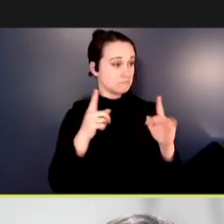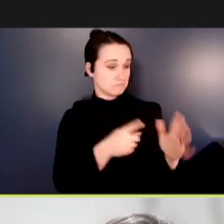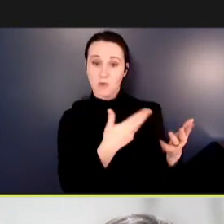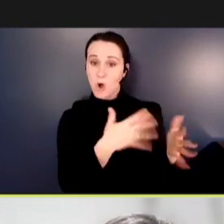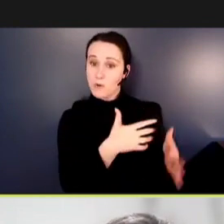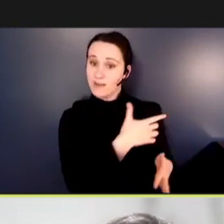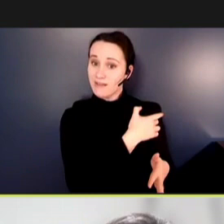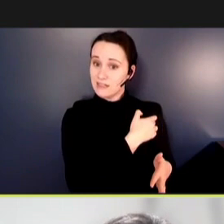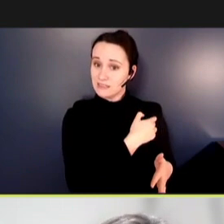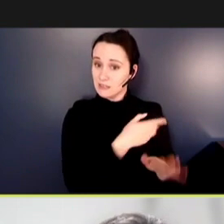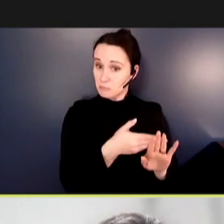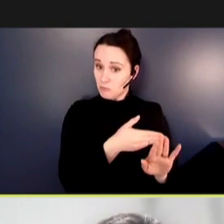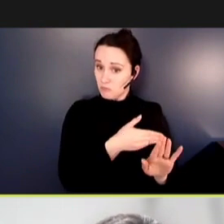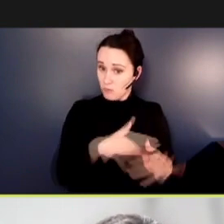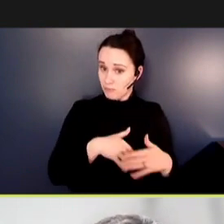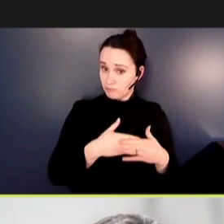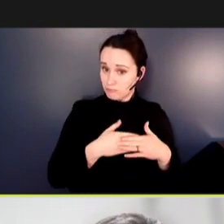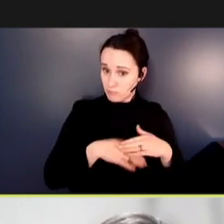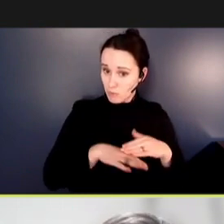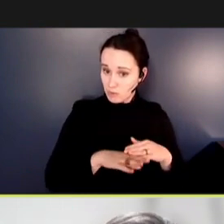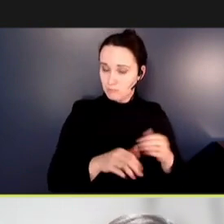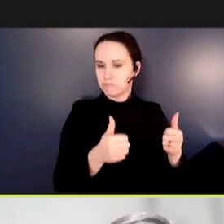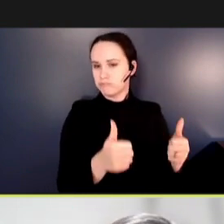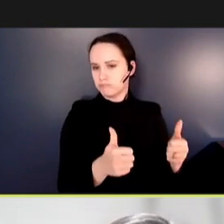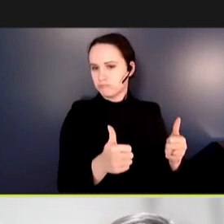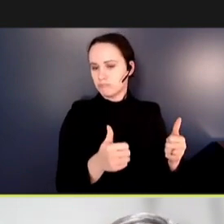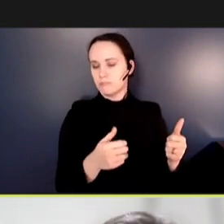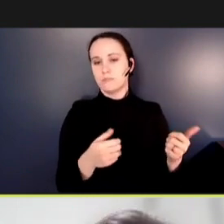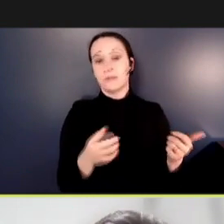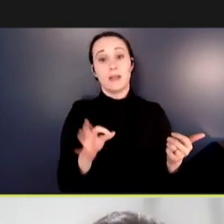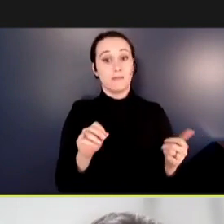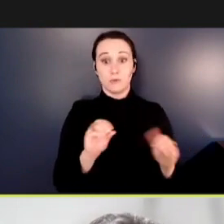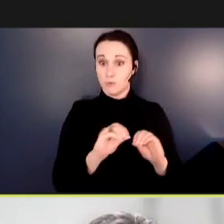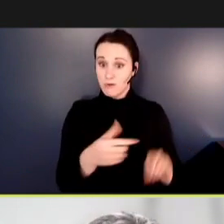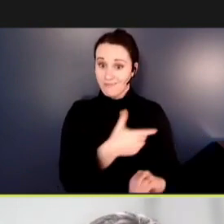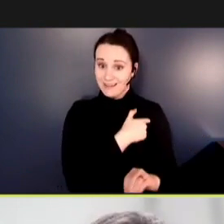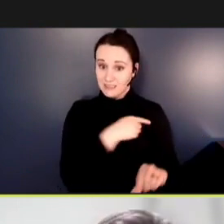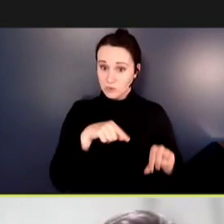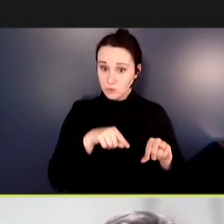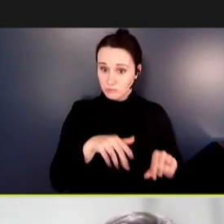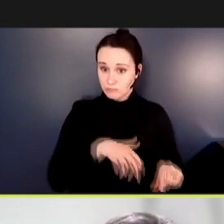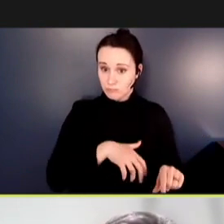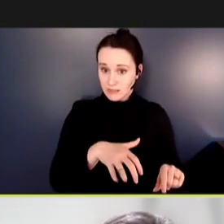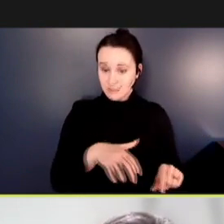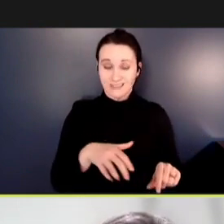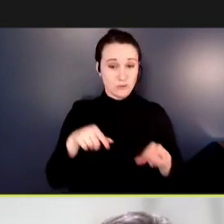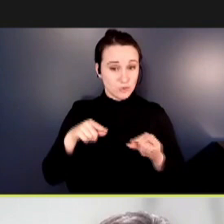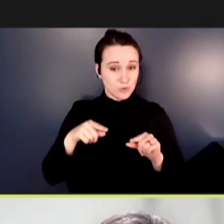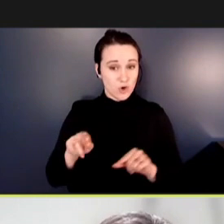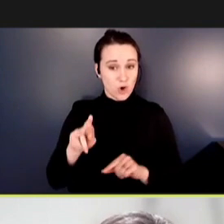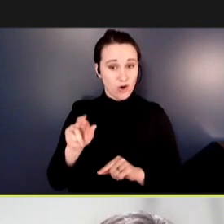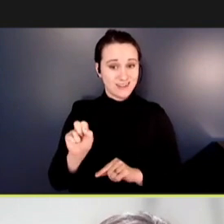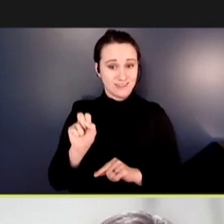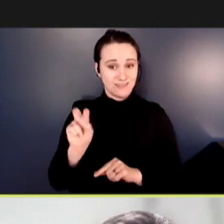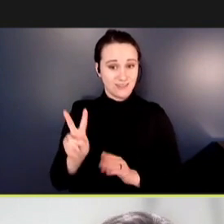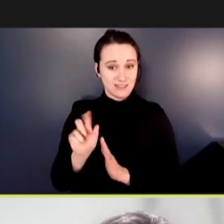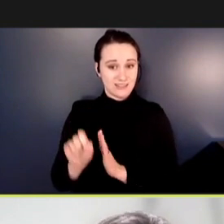the mother and that then if it has not and we are in the RSV season, either the birthing hospital